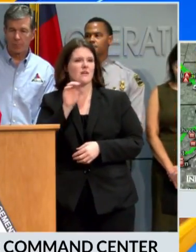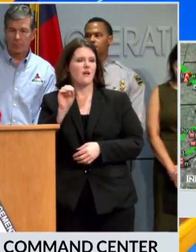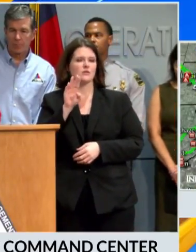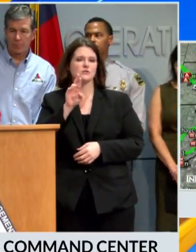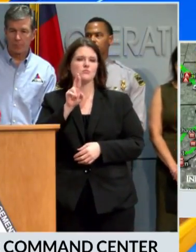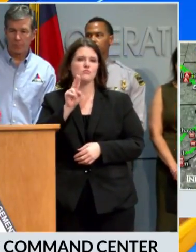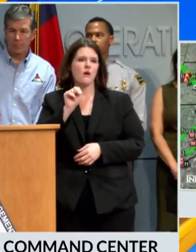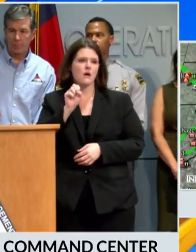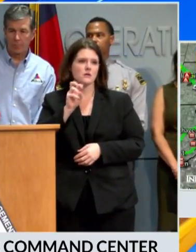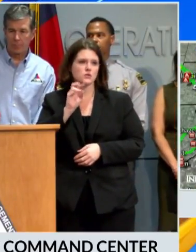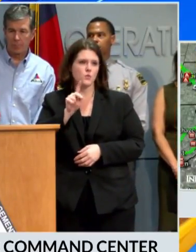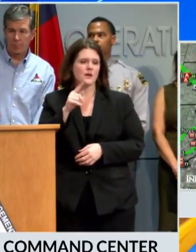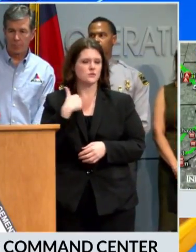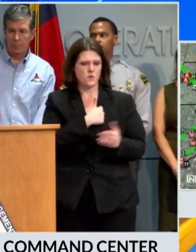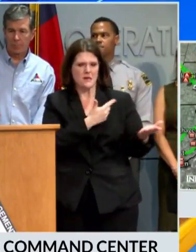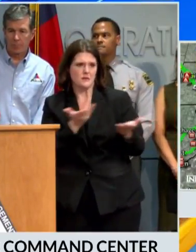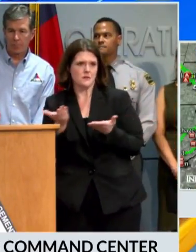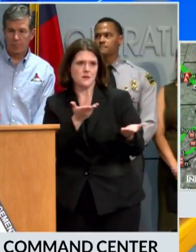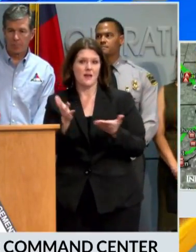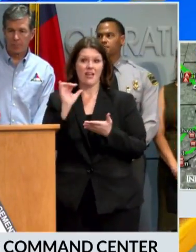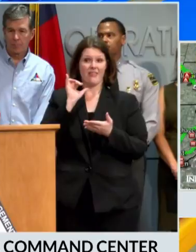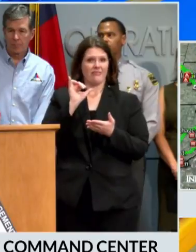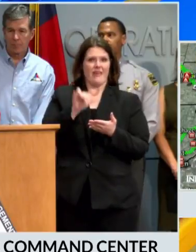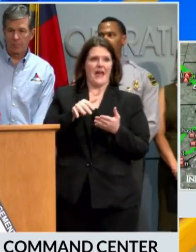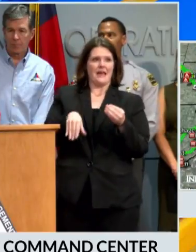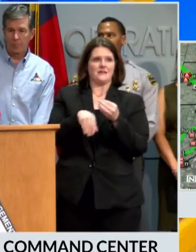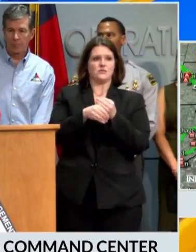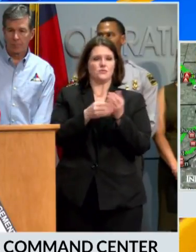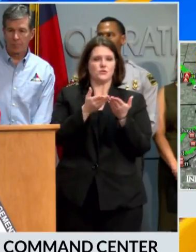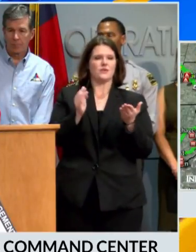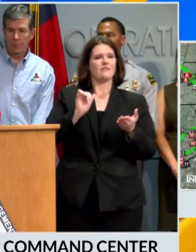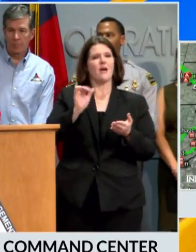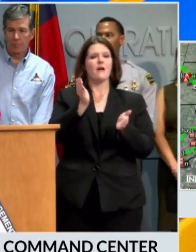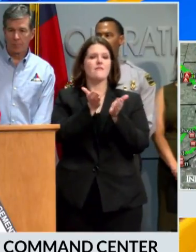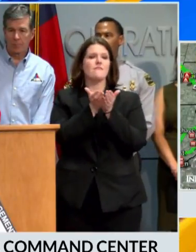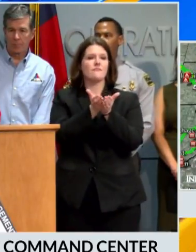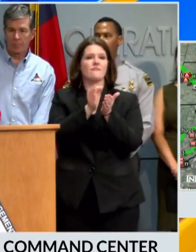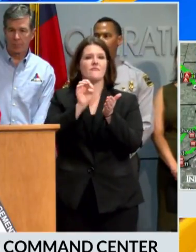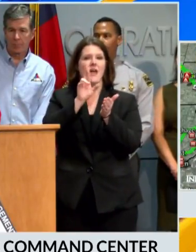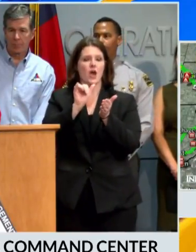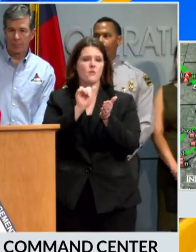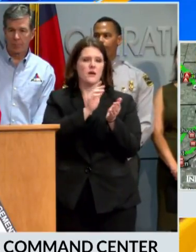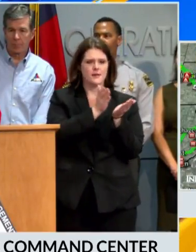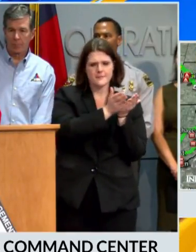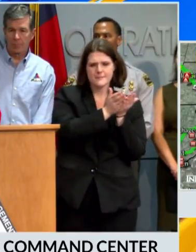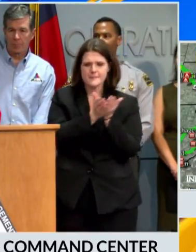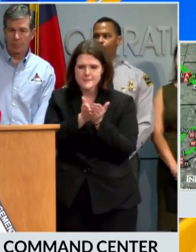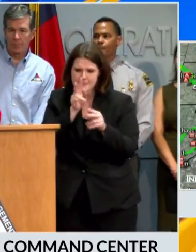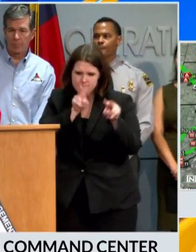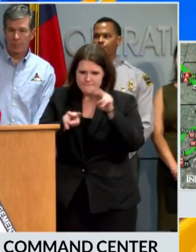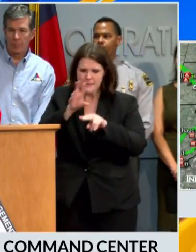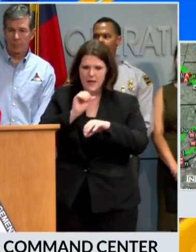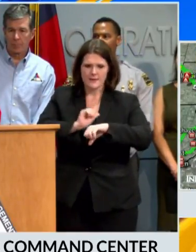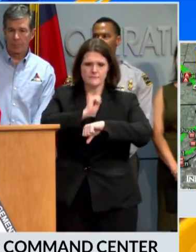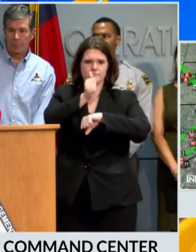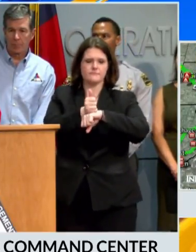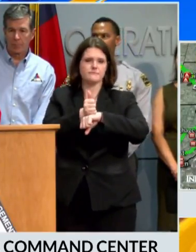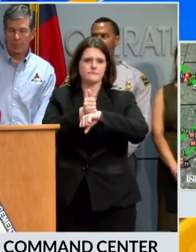ADDITIONAL RESOURCES BEING ABLE TO GO INTO NEW HANOVER AND BRUNSWICK AND SOUTHERN COUNTIES. THOSE ADDITIONAL RESOURCES THAT